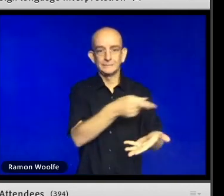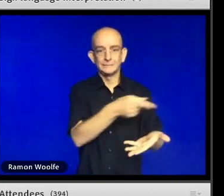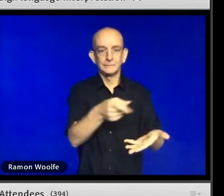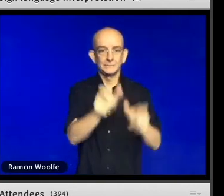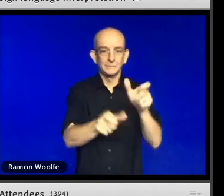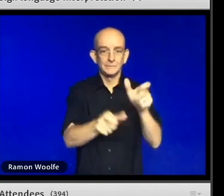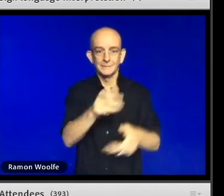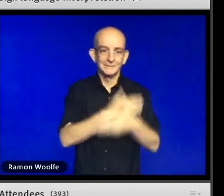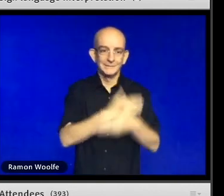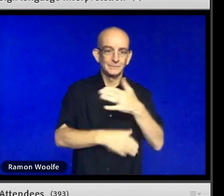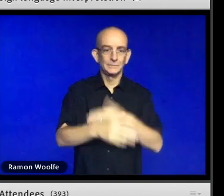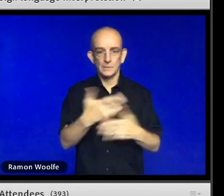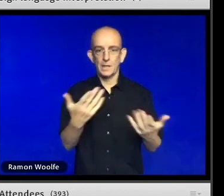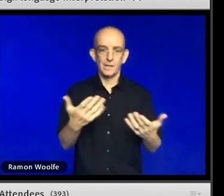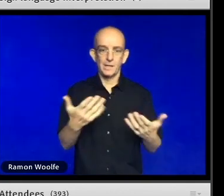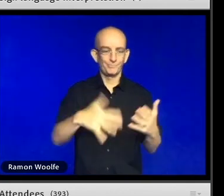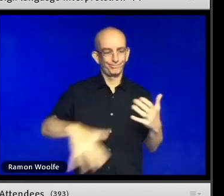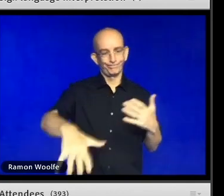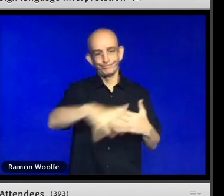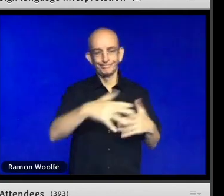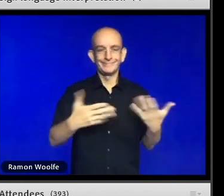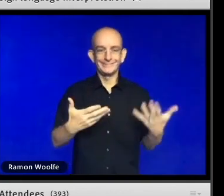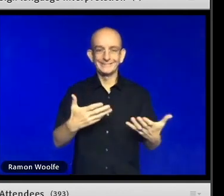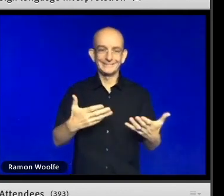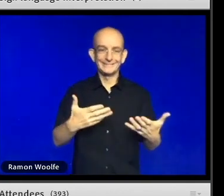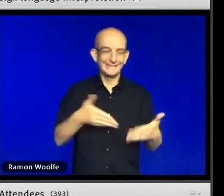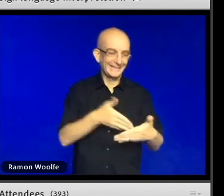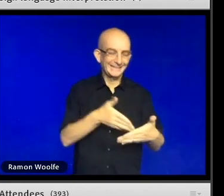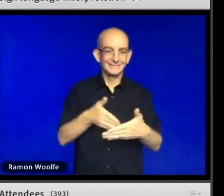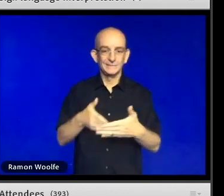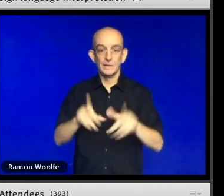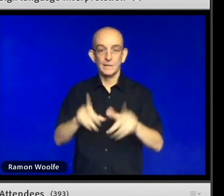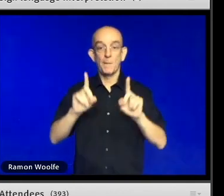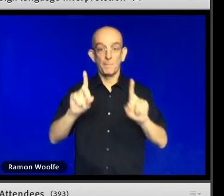is, for example, we have the what's up group and this what's up group are for parents of